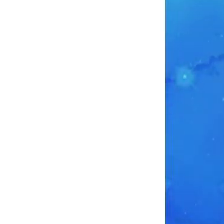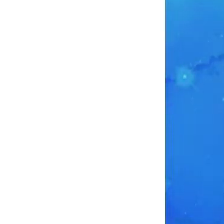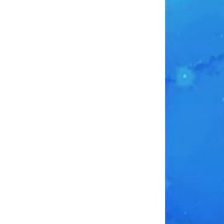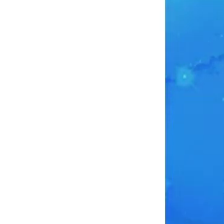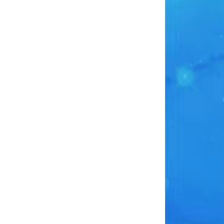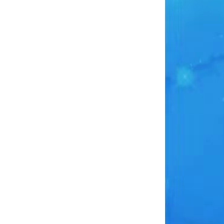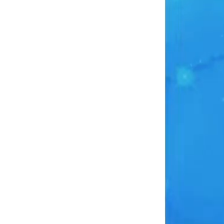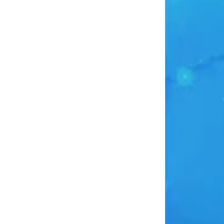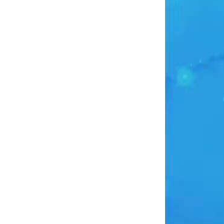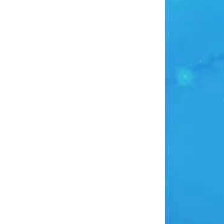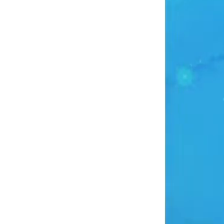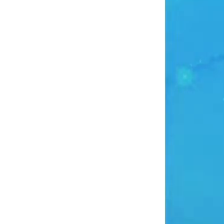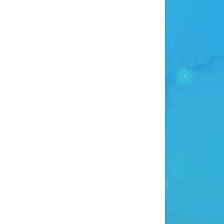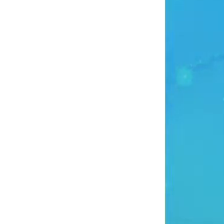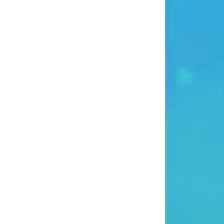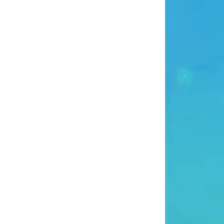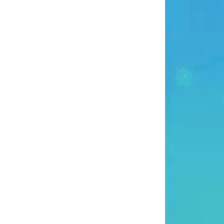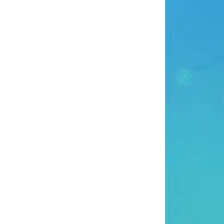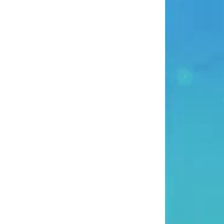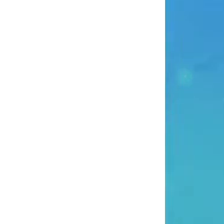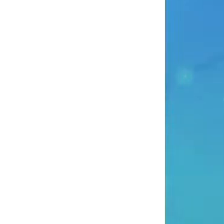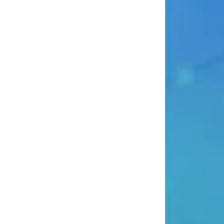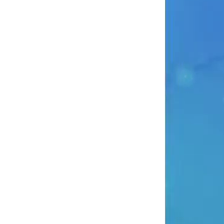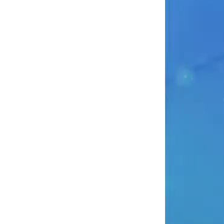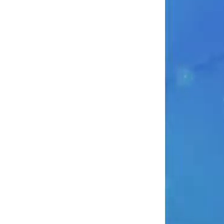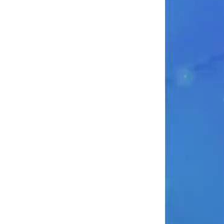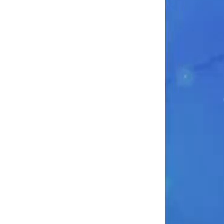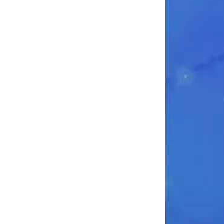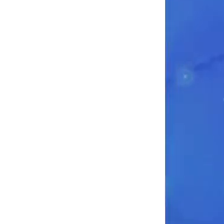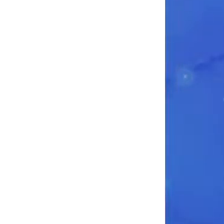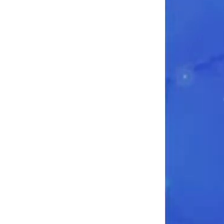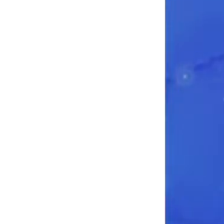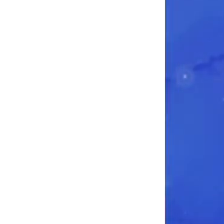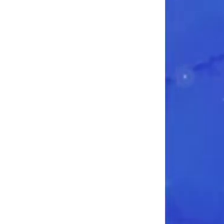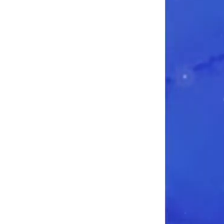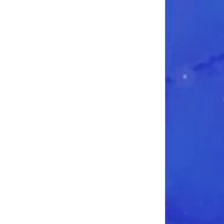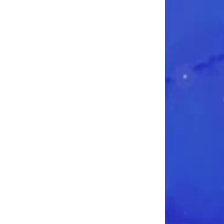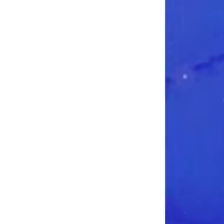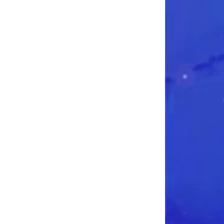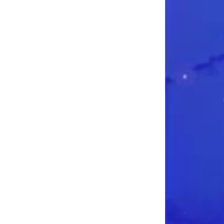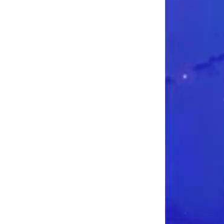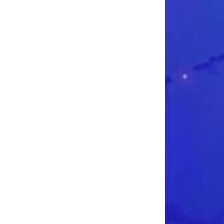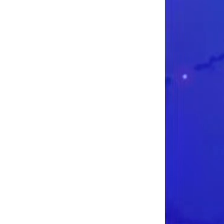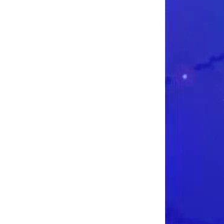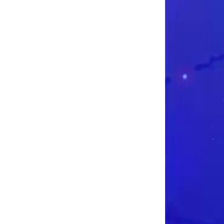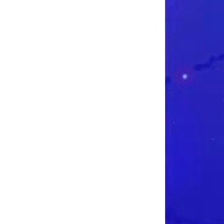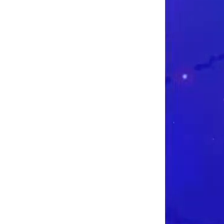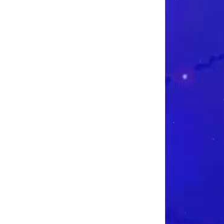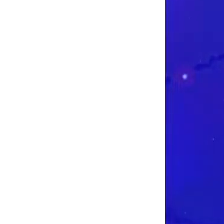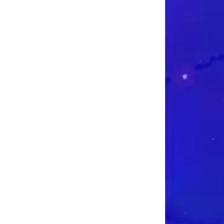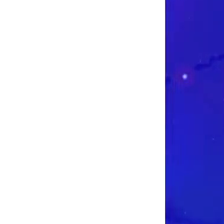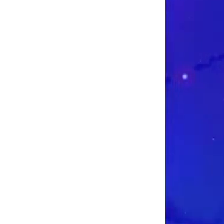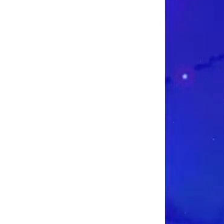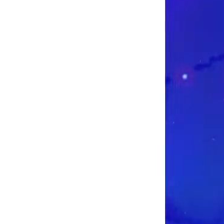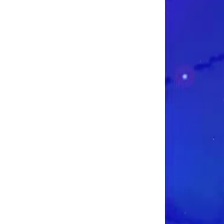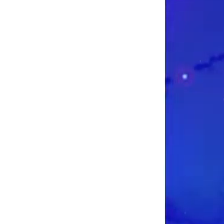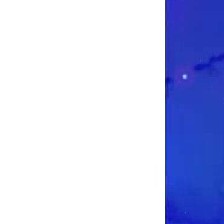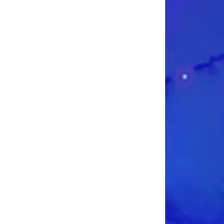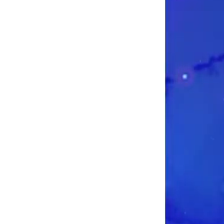support Executive coaching and business and fund development more at greatti consulting.com and